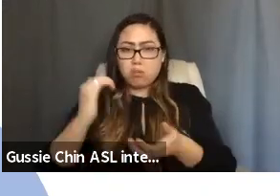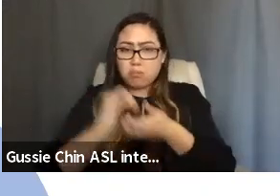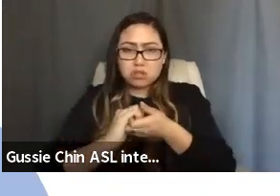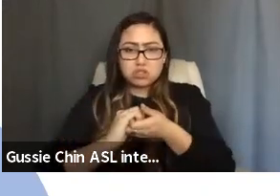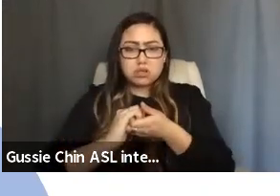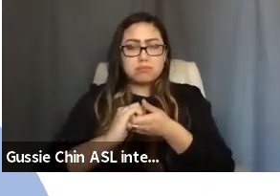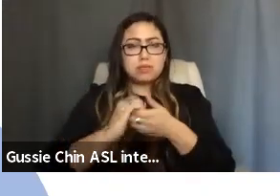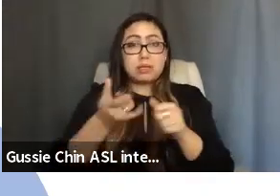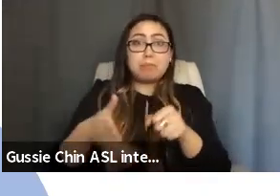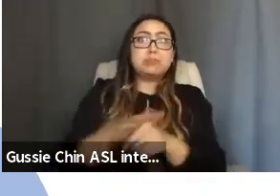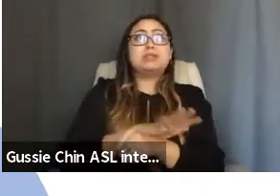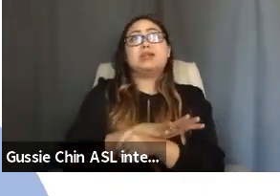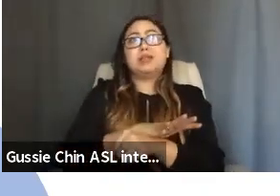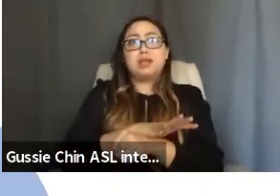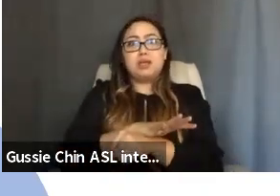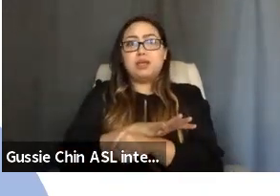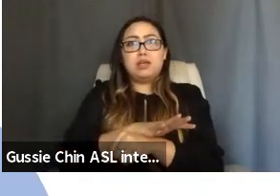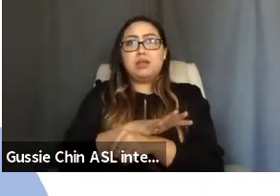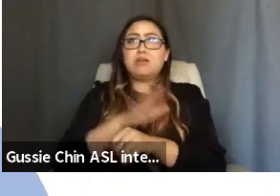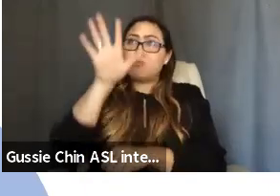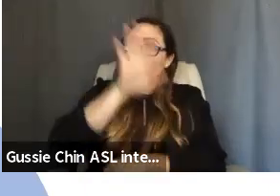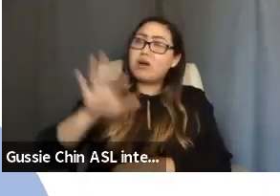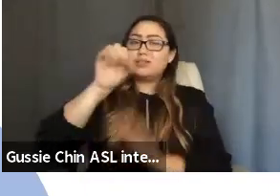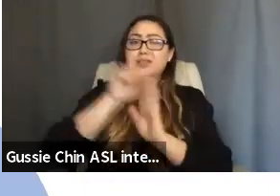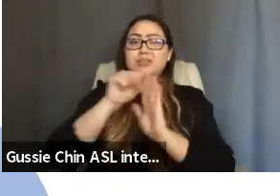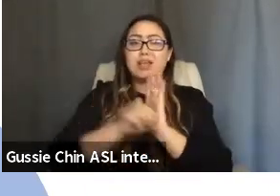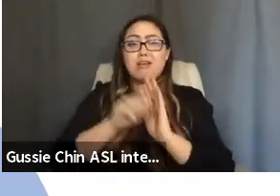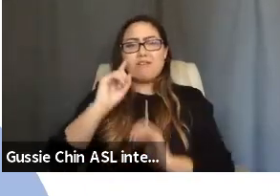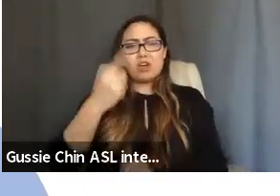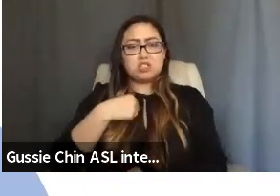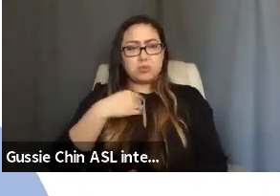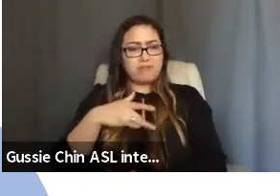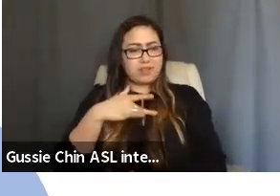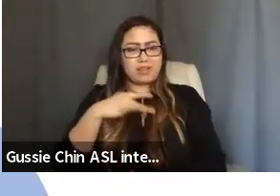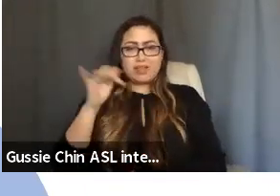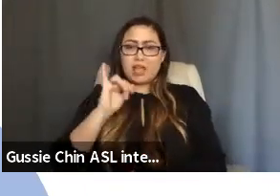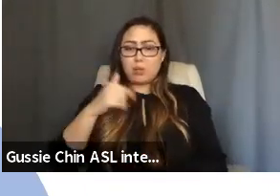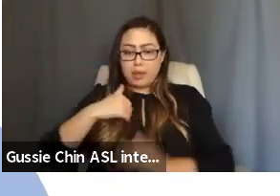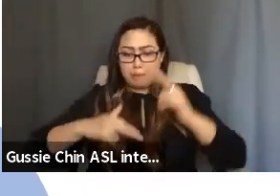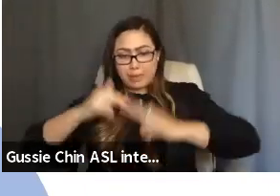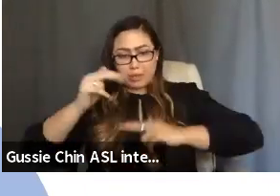across the state. And at first it really felt like we were building the plane while flying it. Our